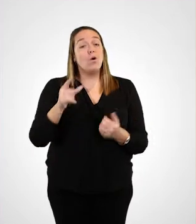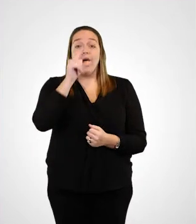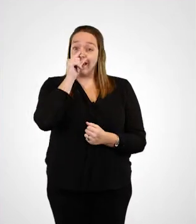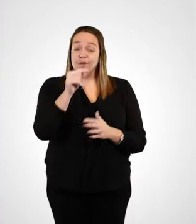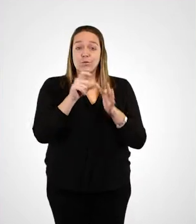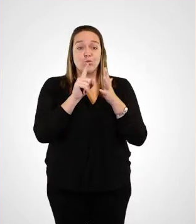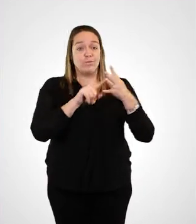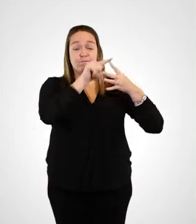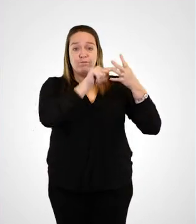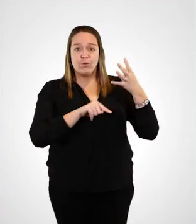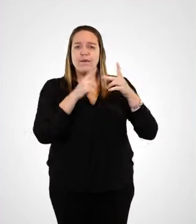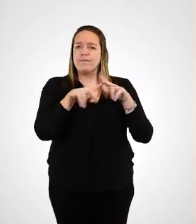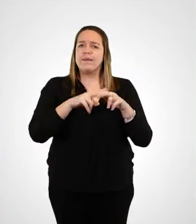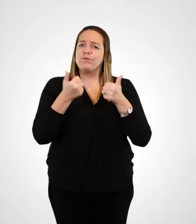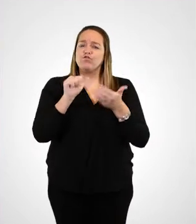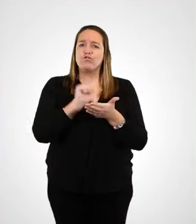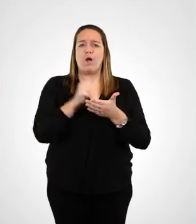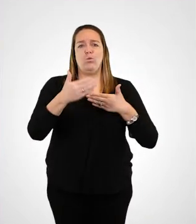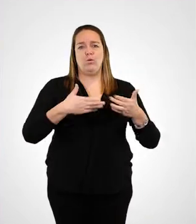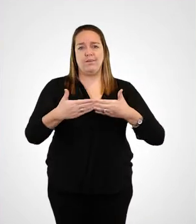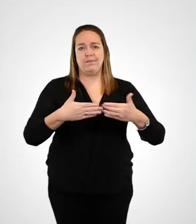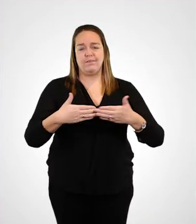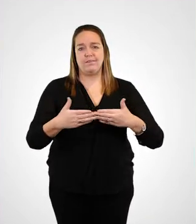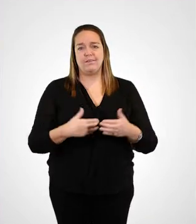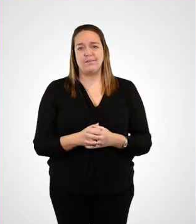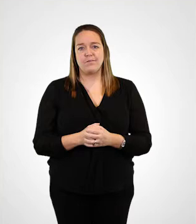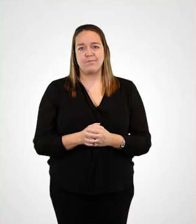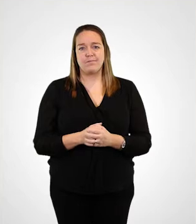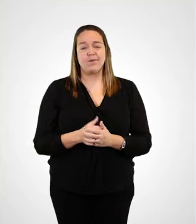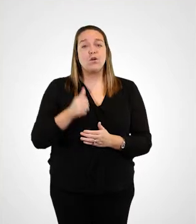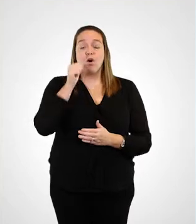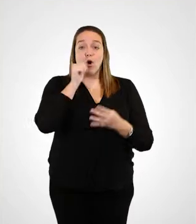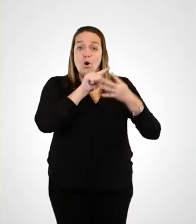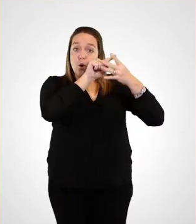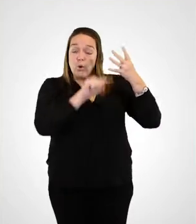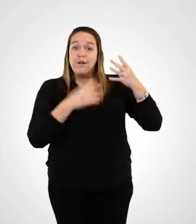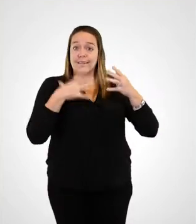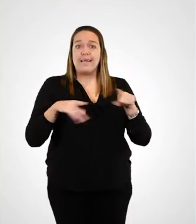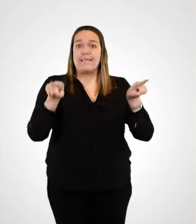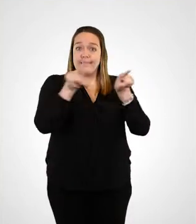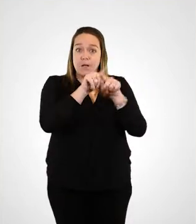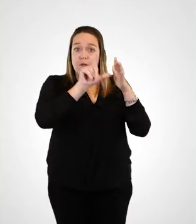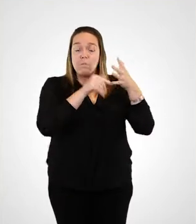Well, we can do that if we're organised and we realise that not each aspect